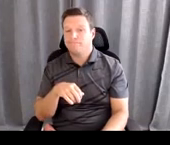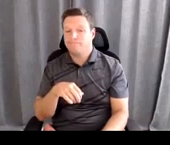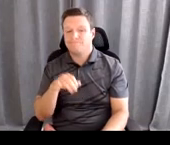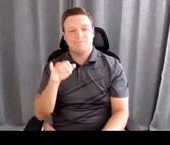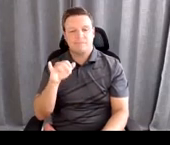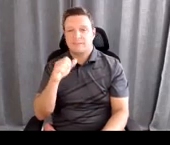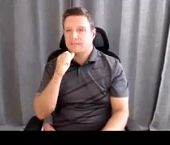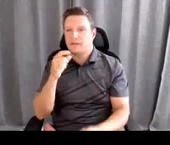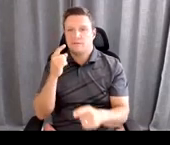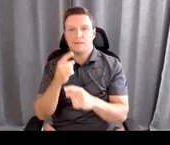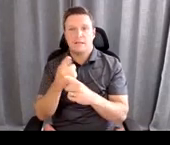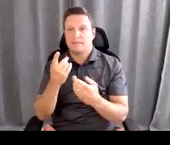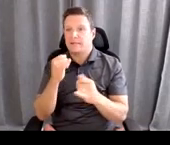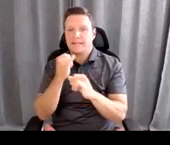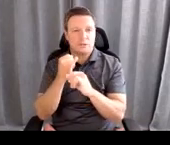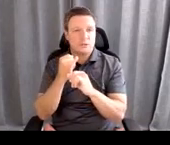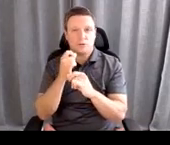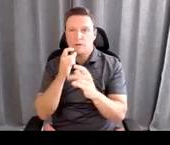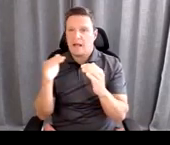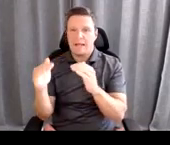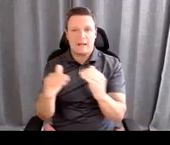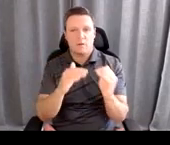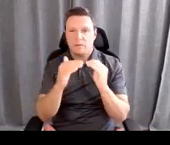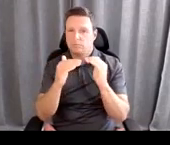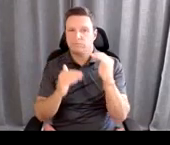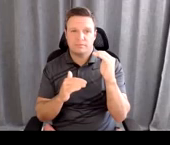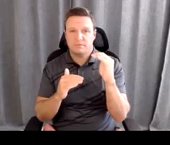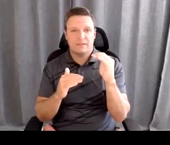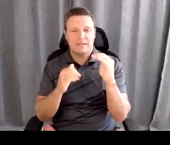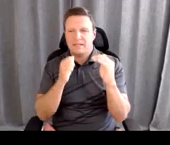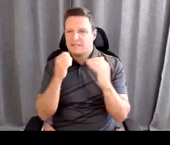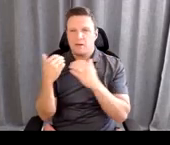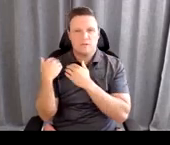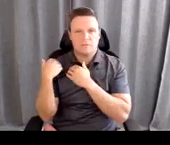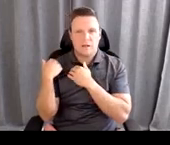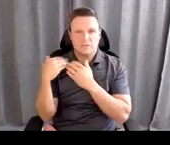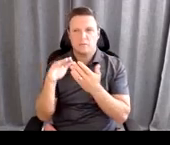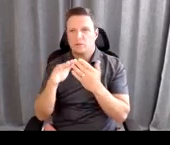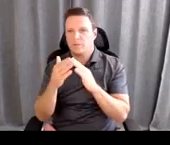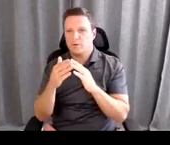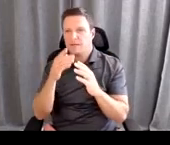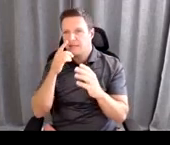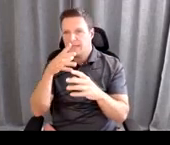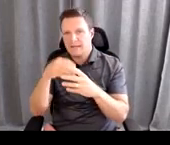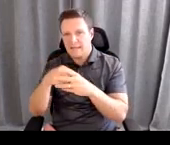I mean, you're just it's not necessarily responsible community engagement, which we'll talk about in a minute, because